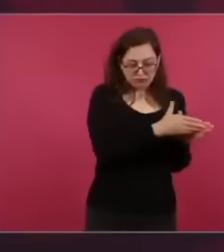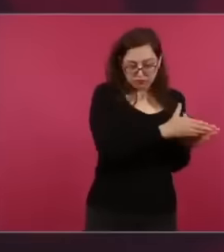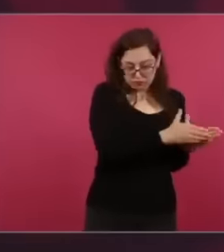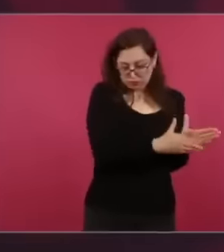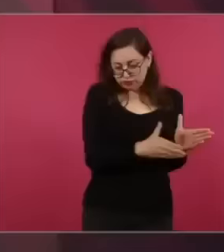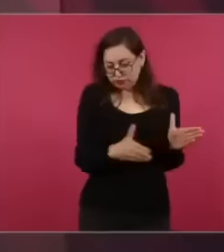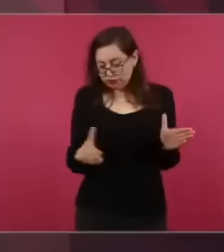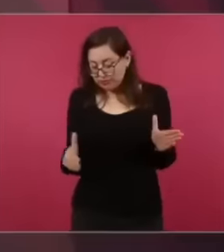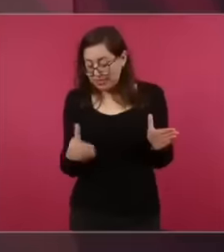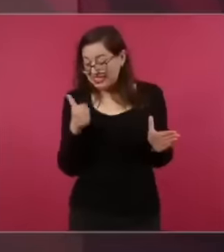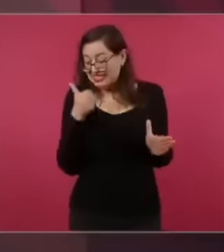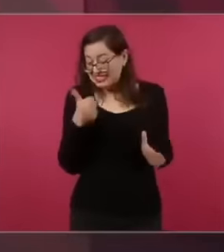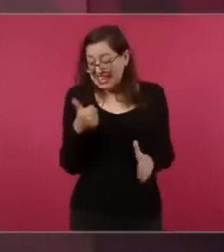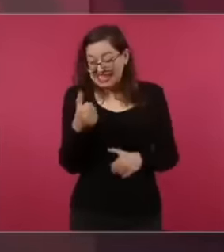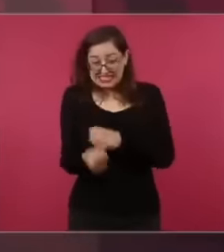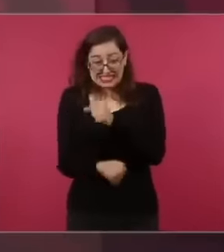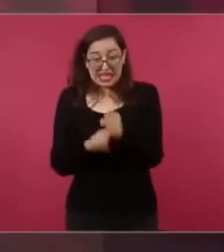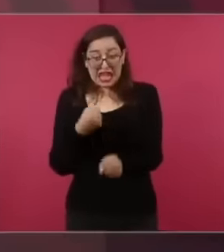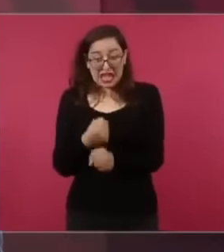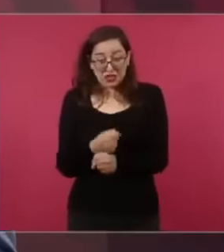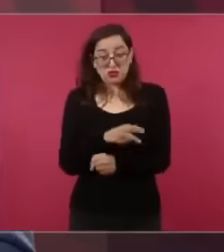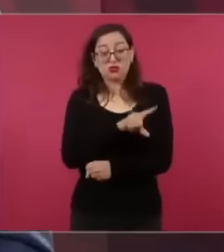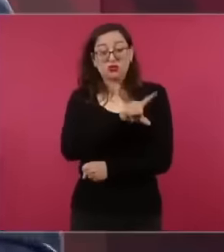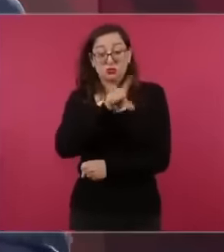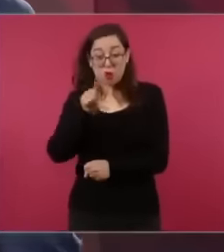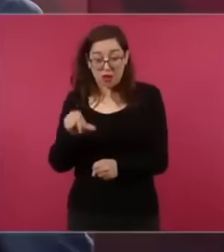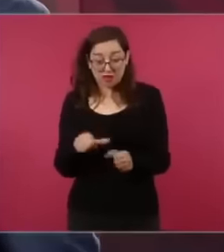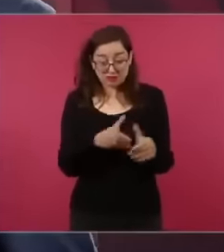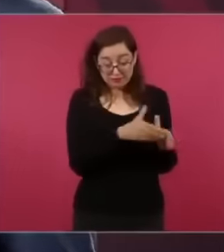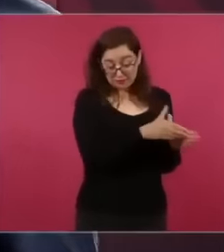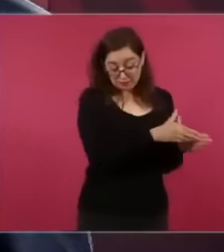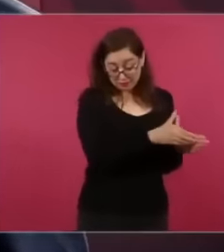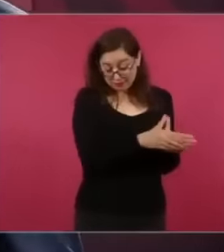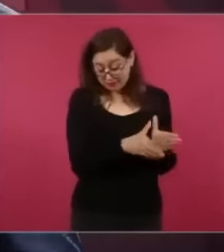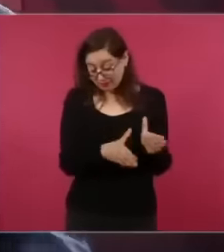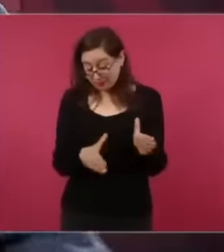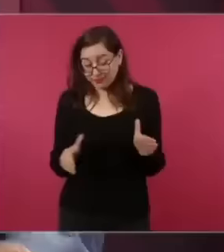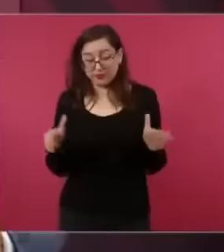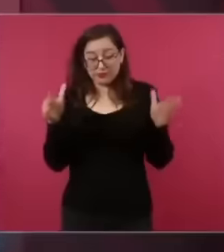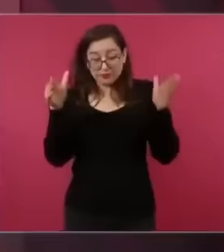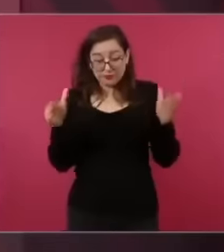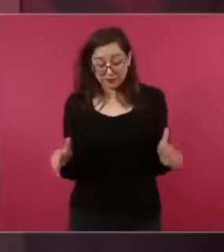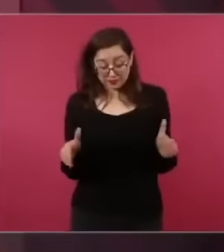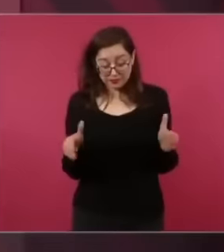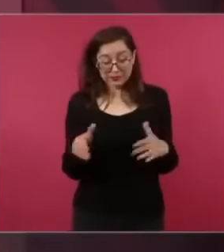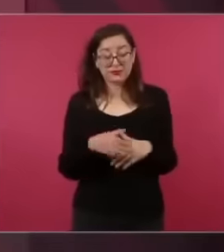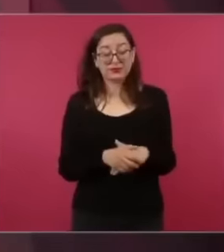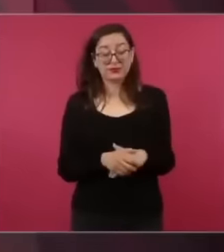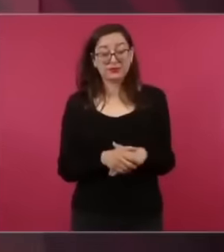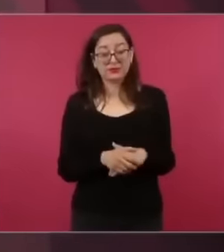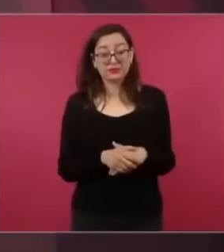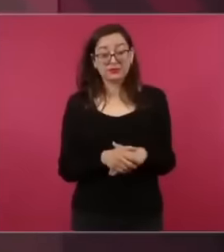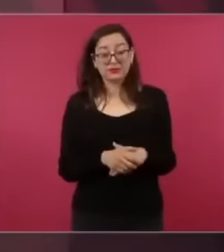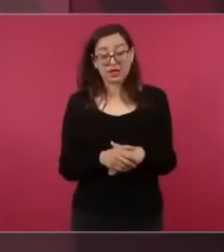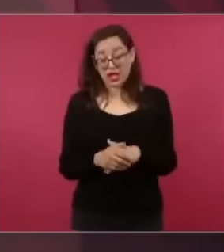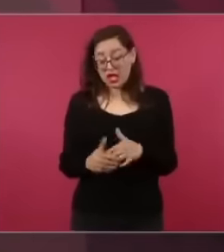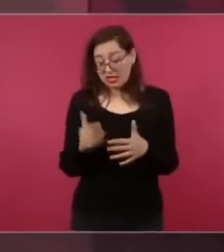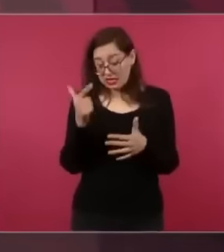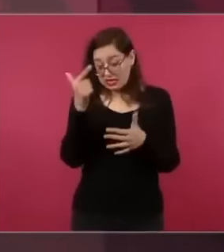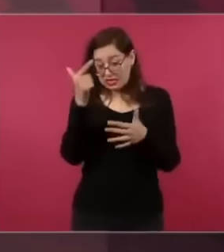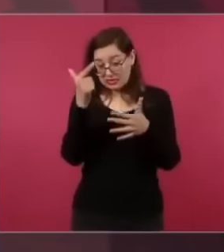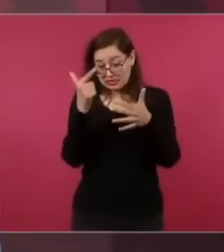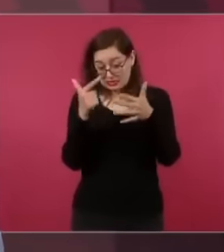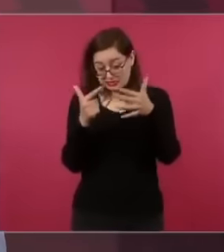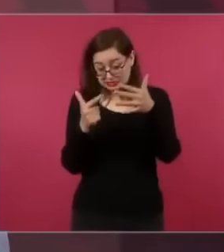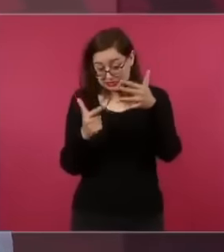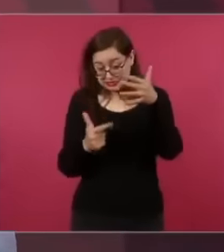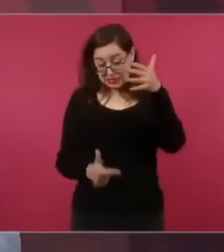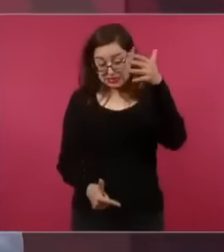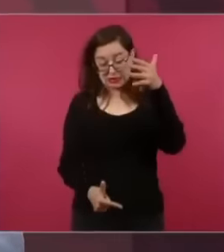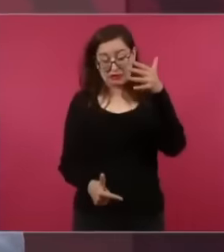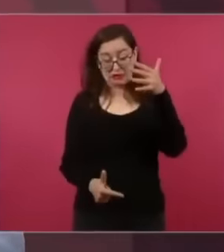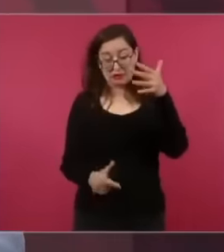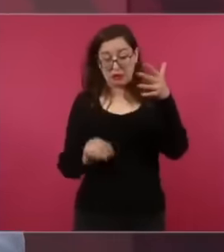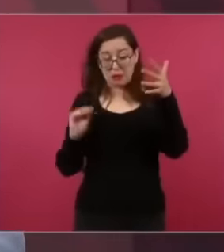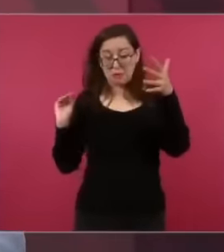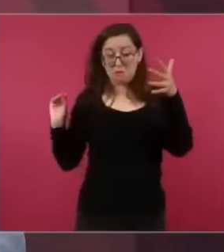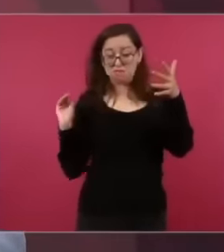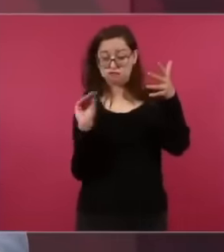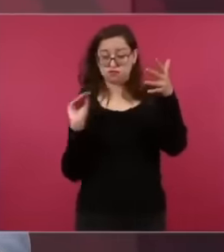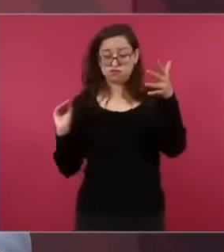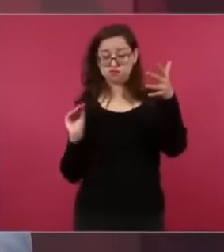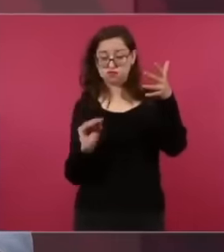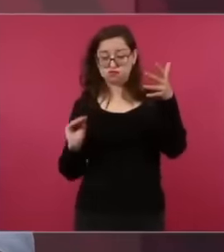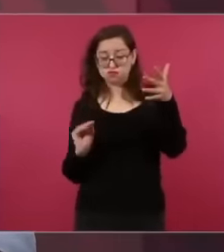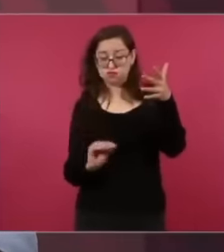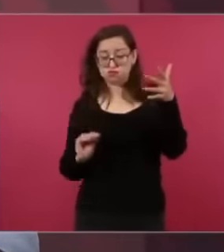94, 24 already appeared on the list of the richest in the world